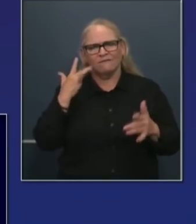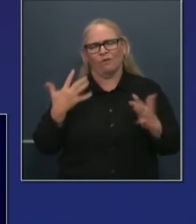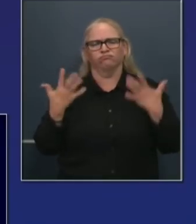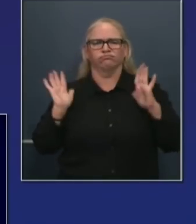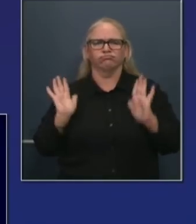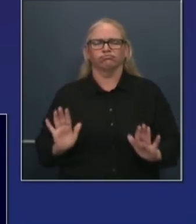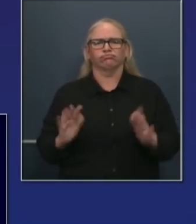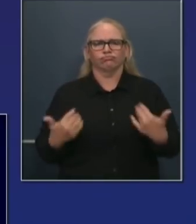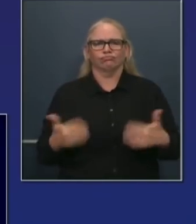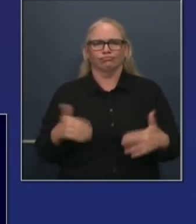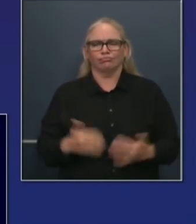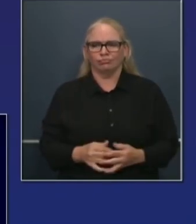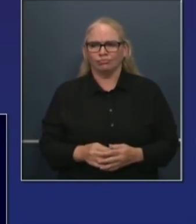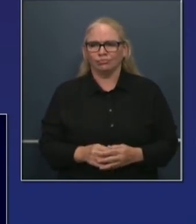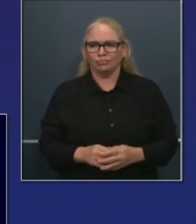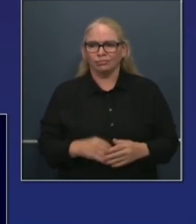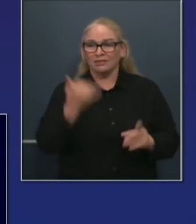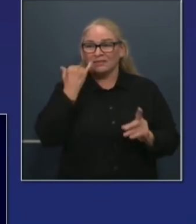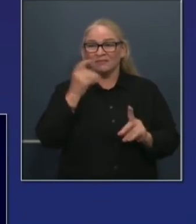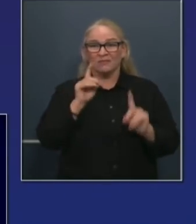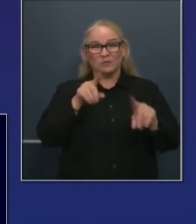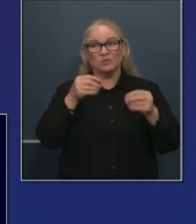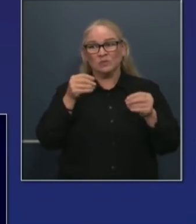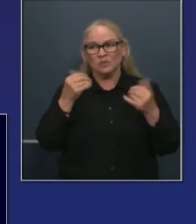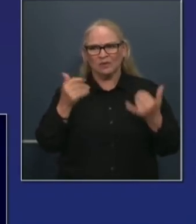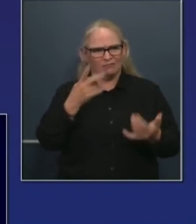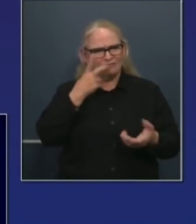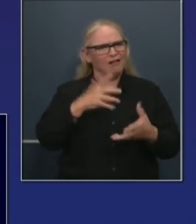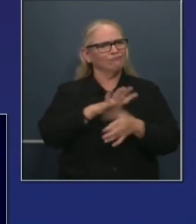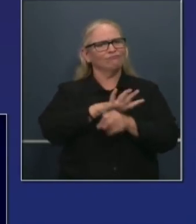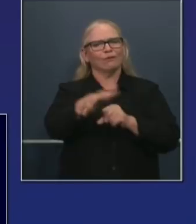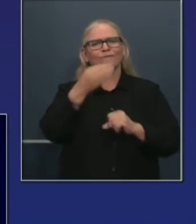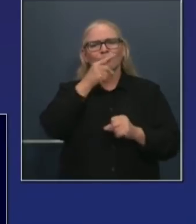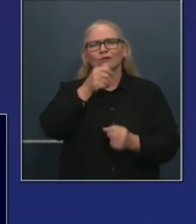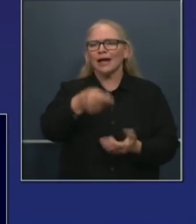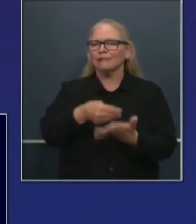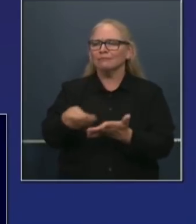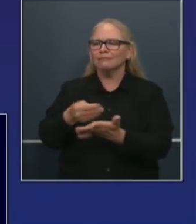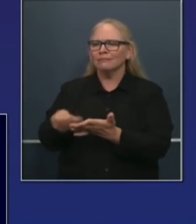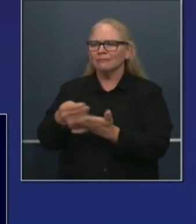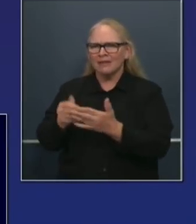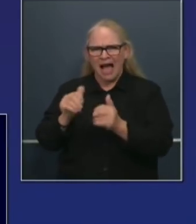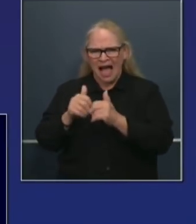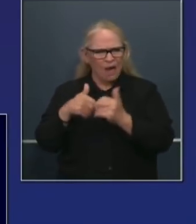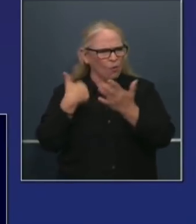HERE IN THE URBAN SETTING IN A REMARKABLE PLACE WE CALL HOME HERE IN CALIFORNIA. YOU GO TO A STORE AND SEE THAT